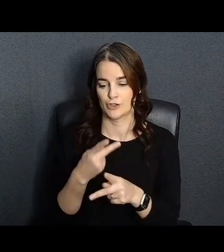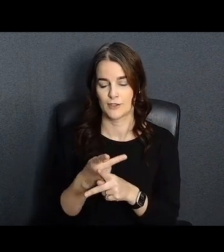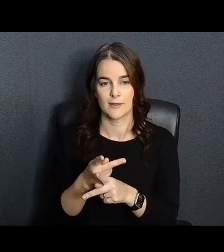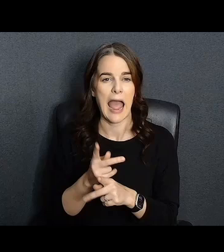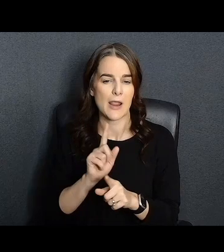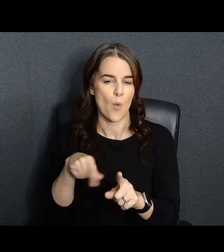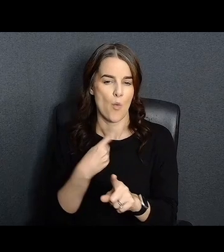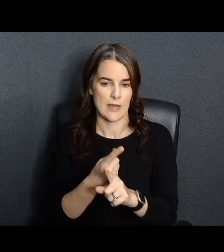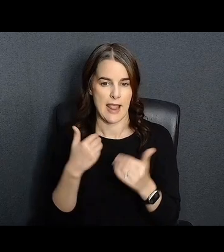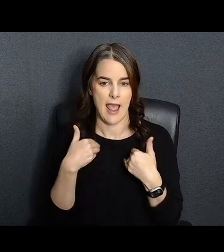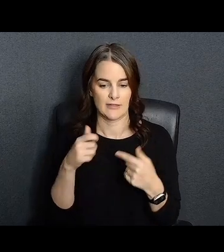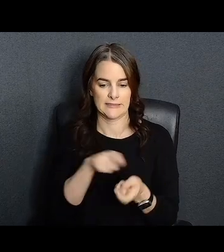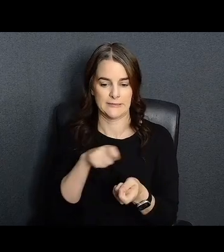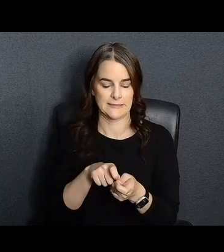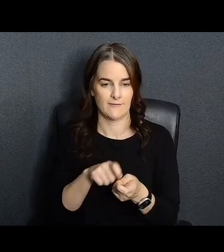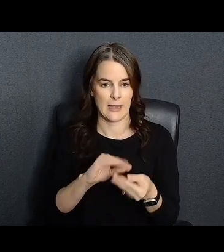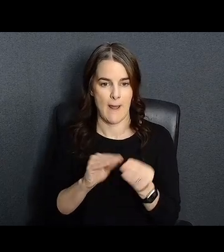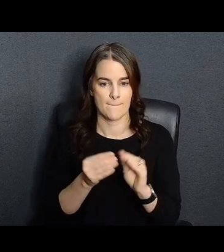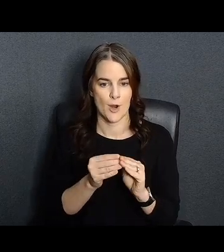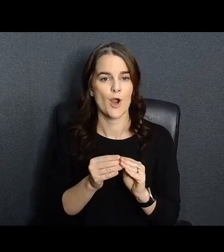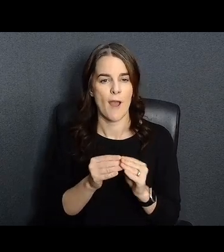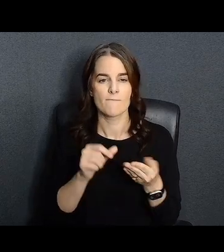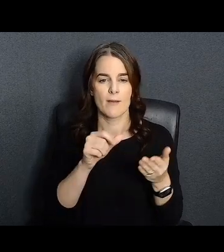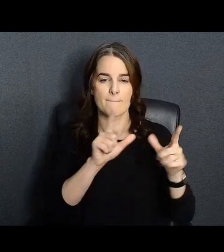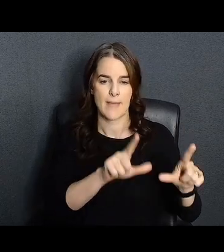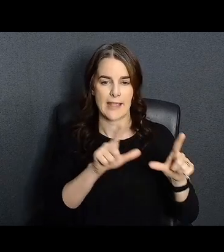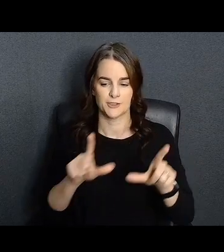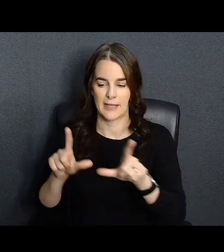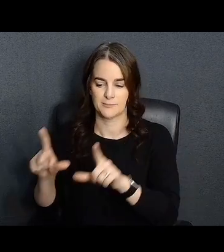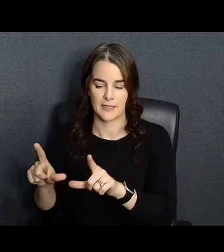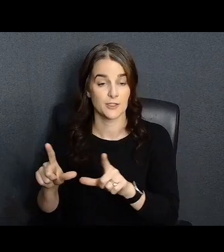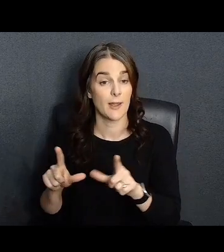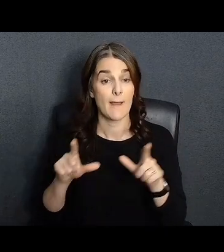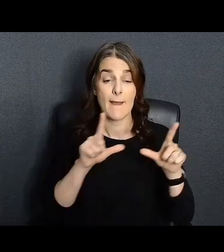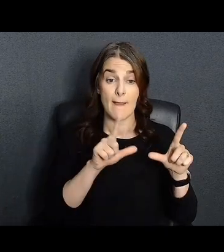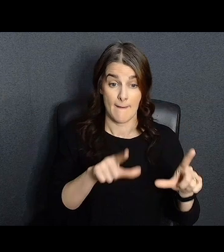have a certain number of pages on my system. So a page meaning this is one page.